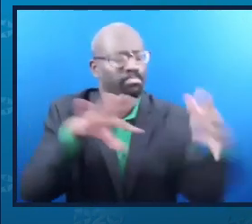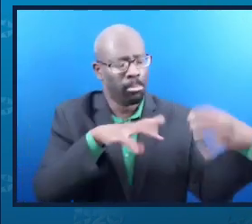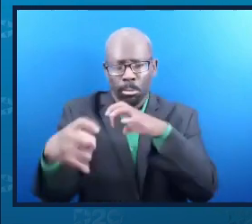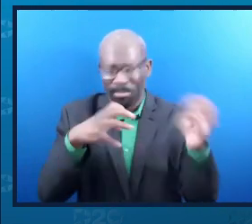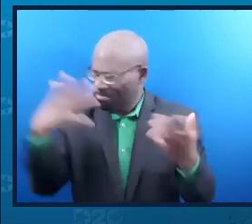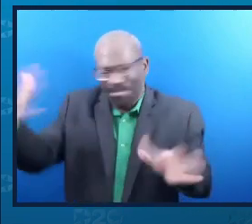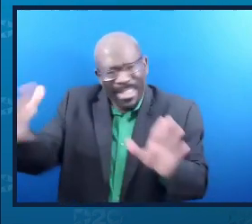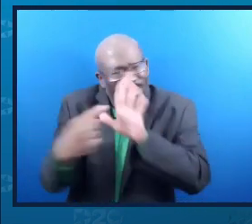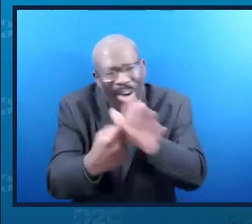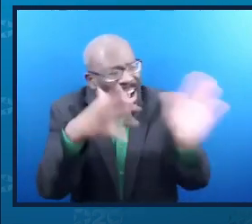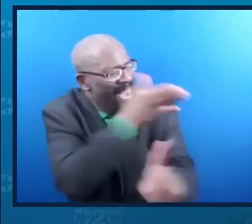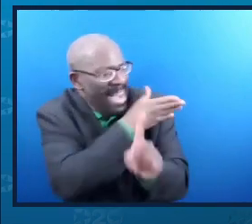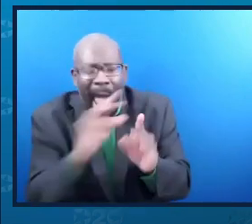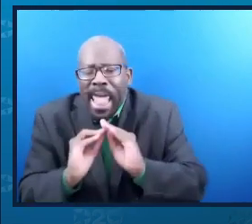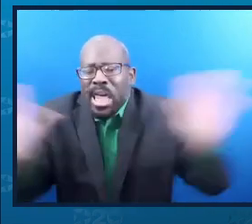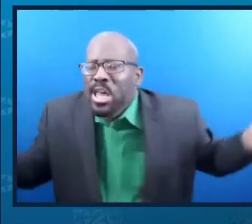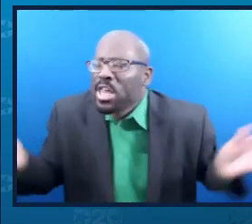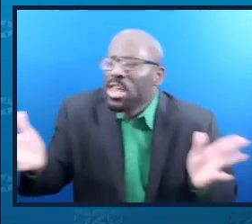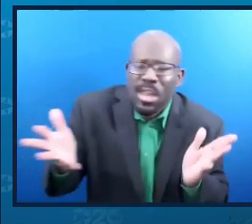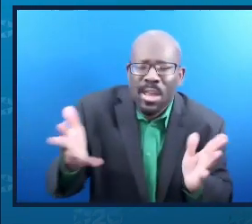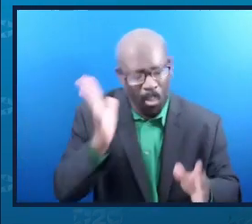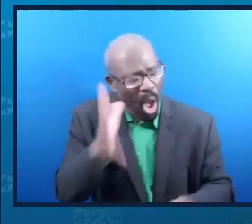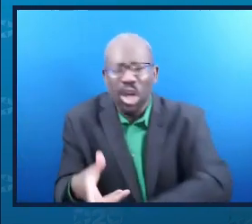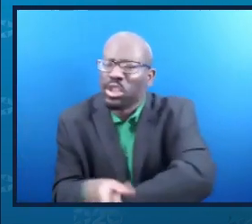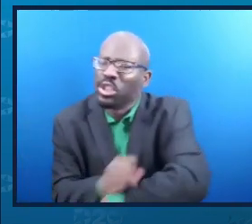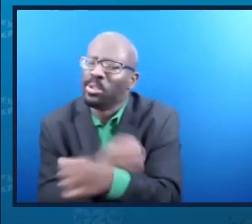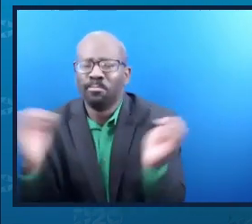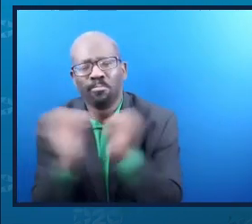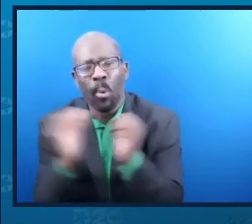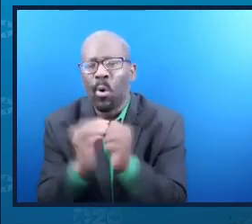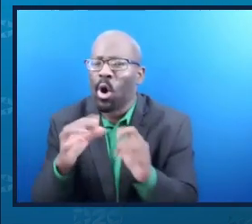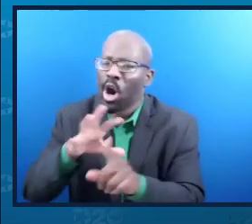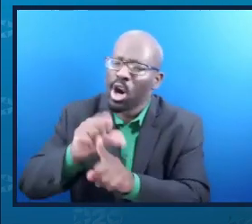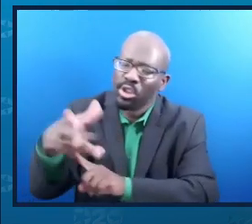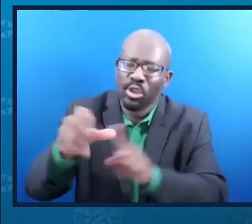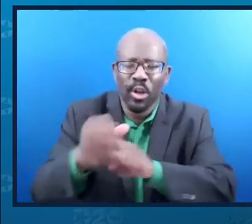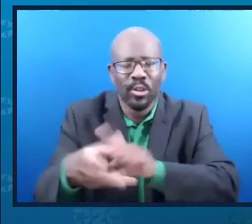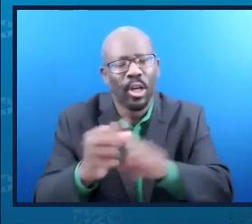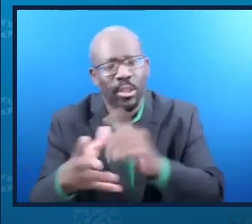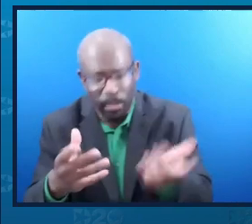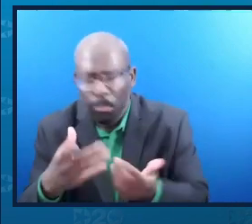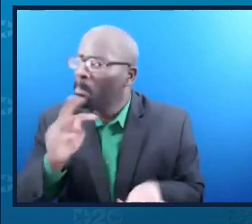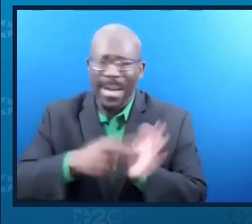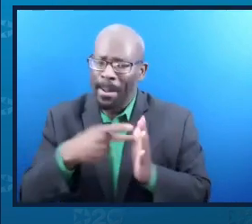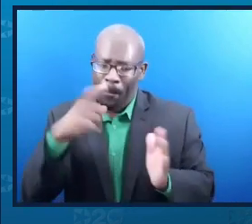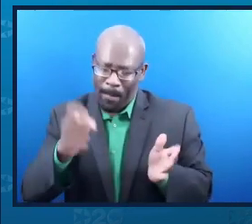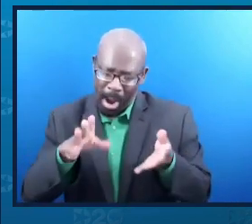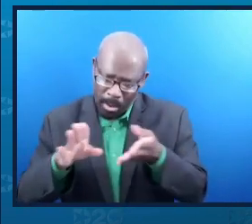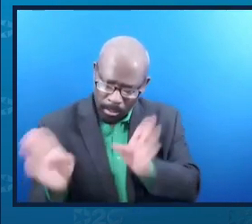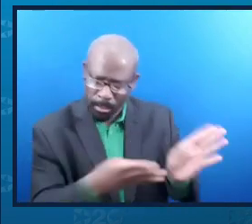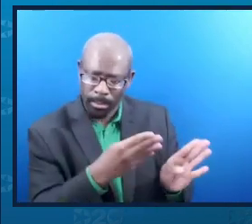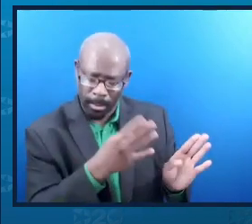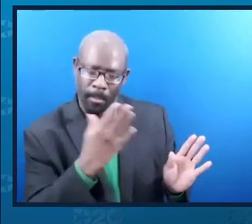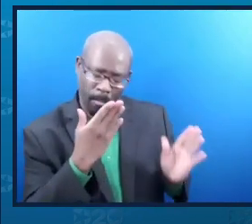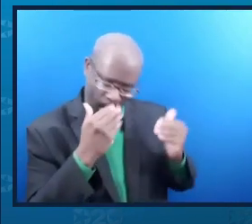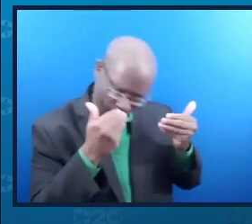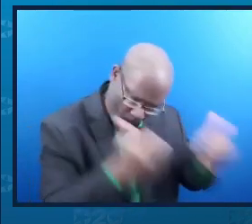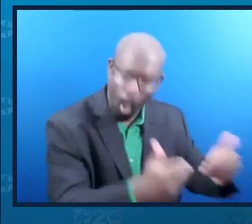IF THAT IS WHAT TAKE IT NORSE THEM TO WIN. WE HAVE TO GET BUSY BUILDING IT UP.